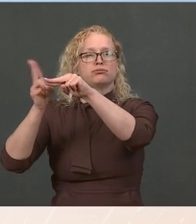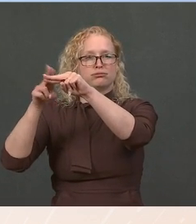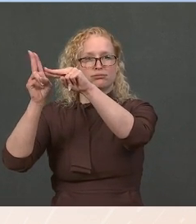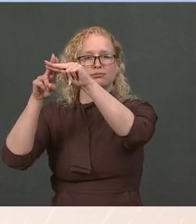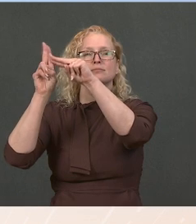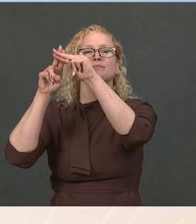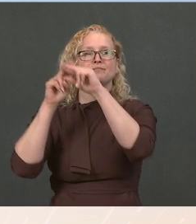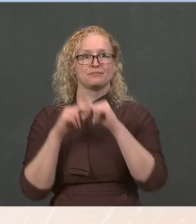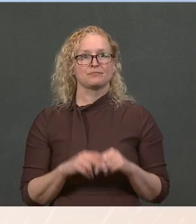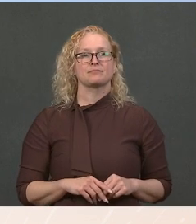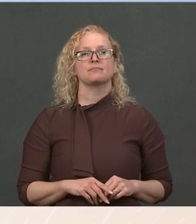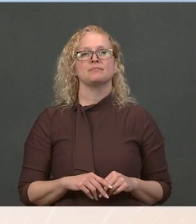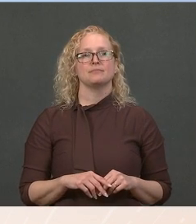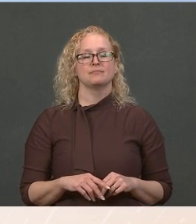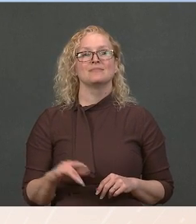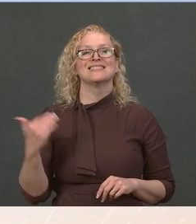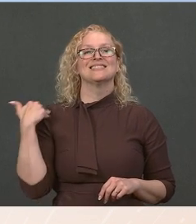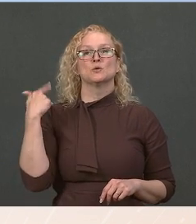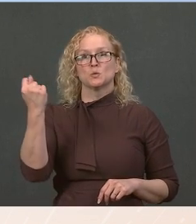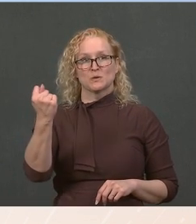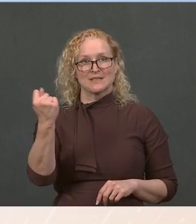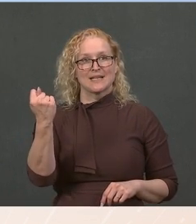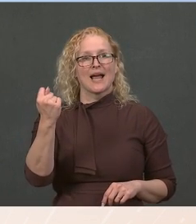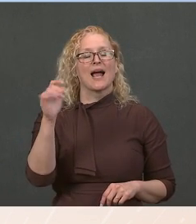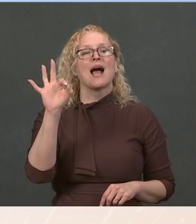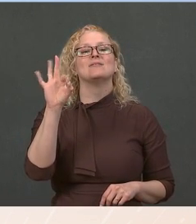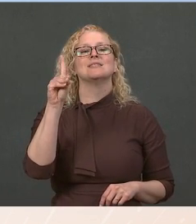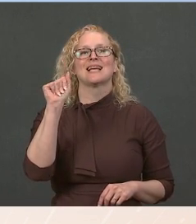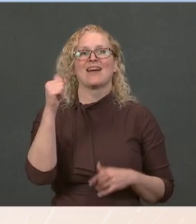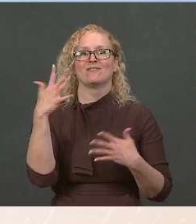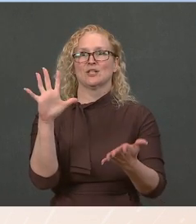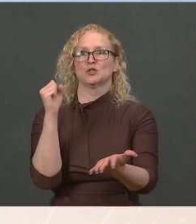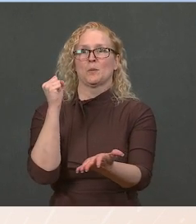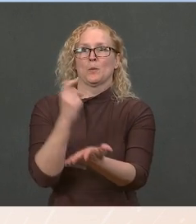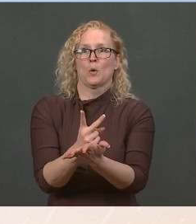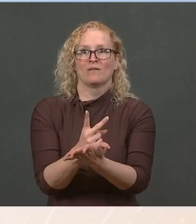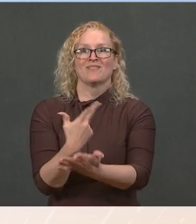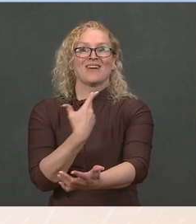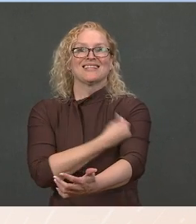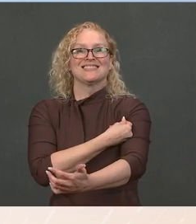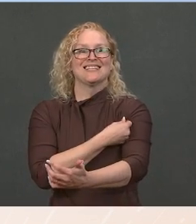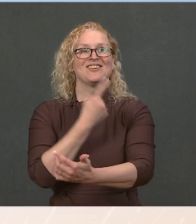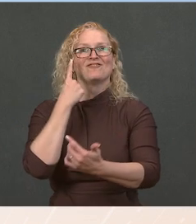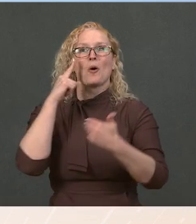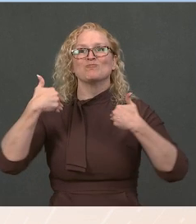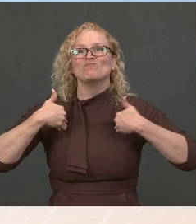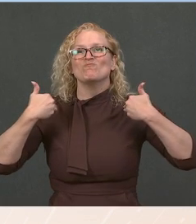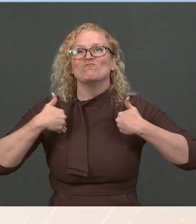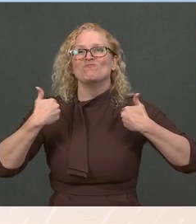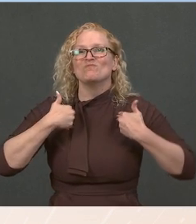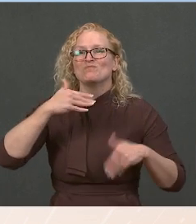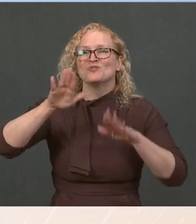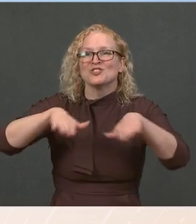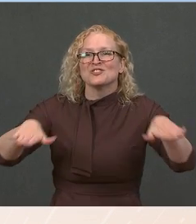This was a huge sigh of relief for parents and means 95 percent of Americans are now eligible for vaccination.